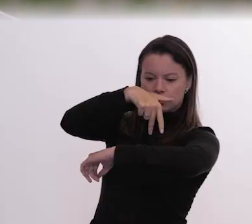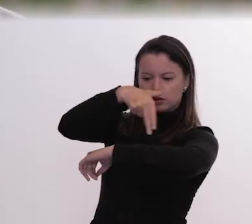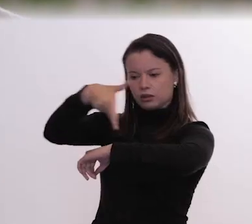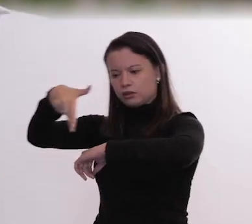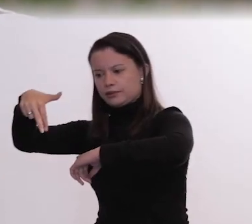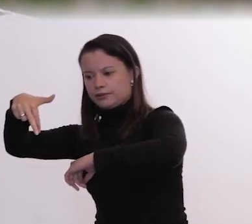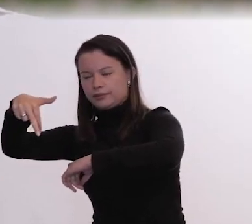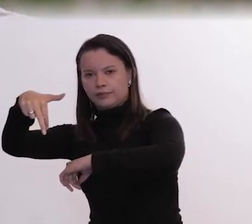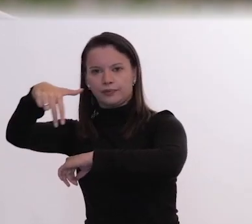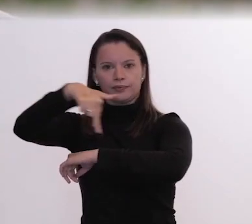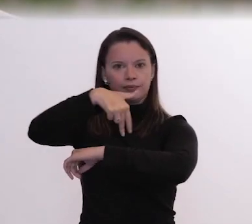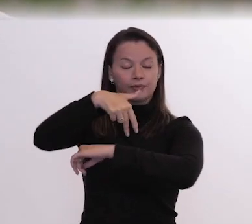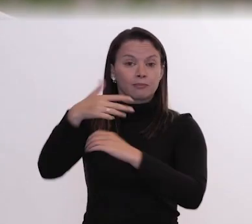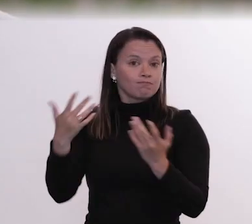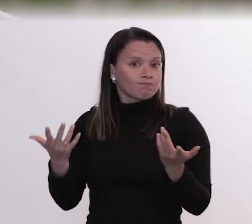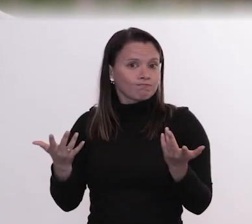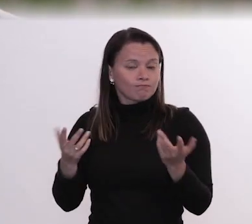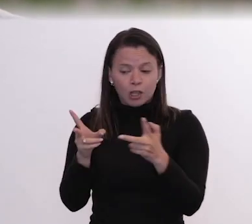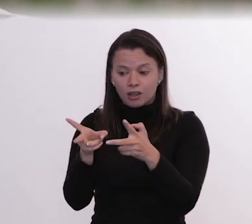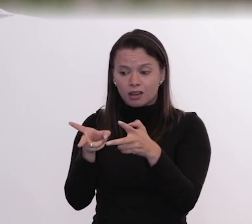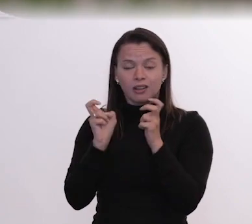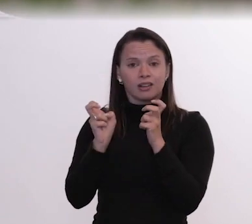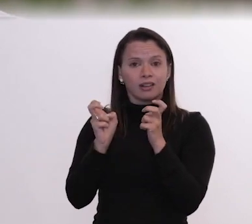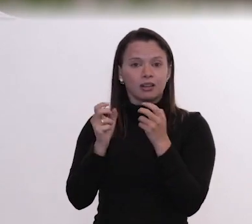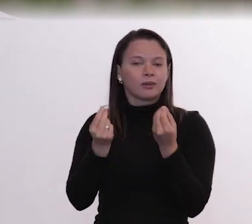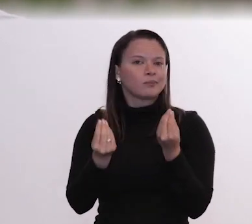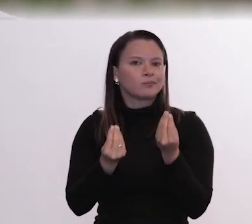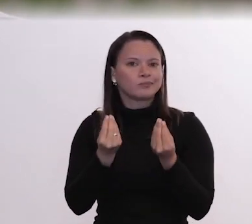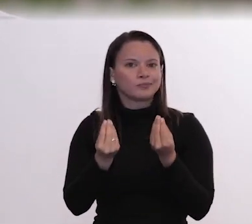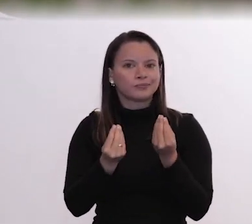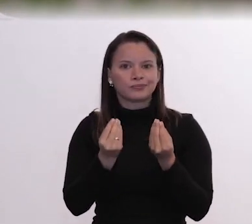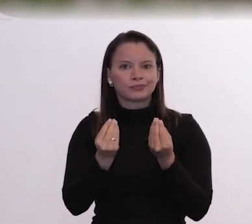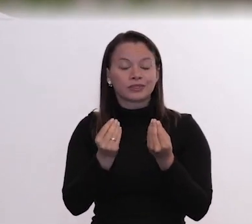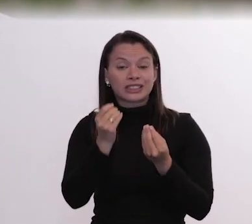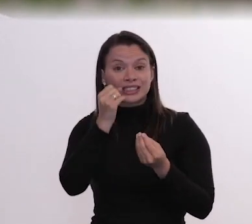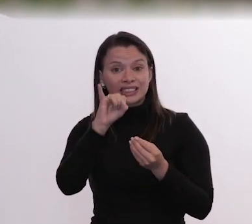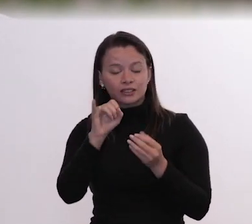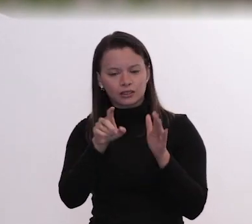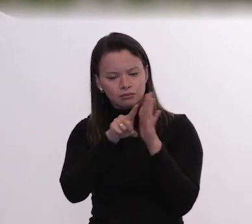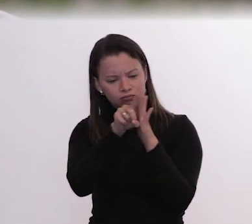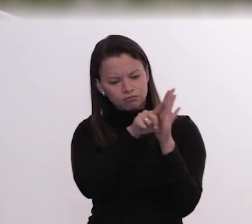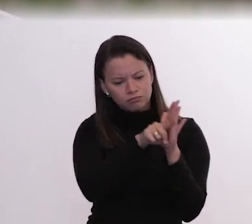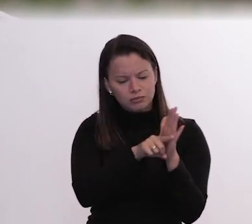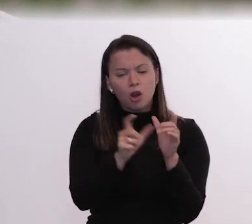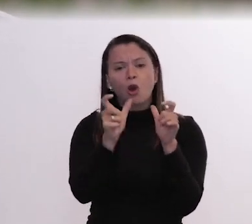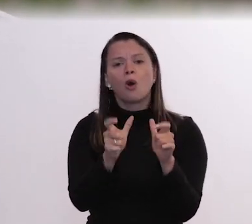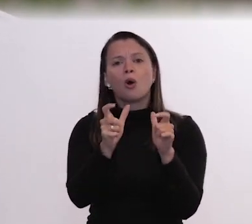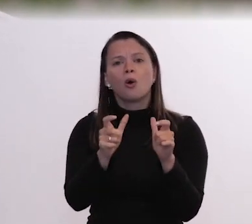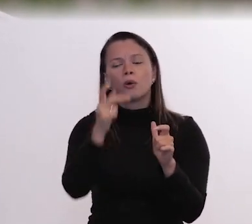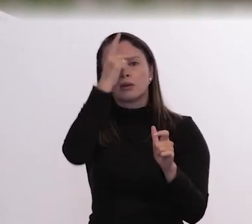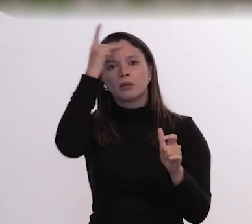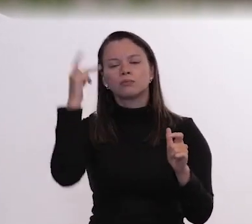If you geocode you can tell where people are dying, as there is no way to fix